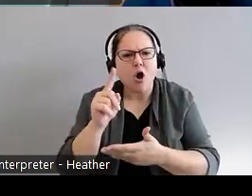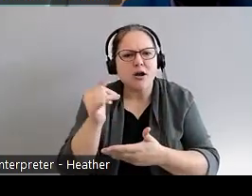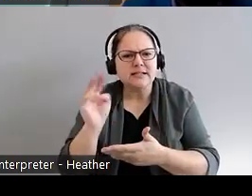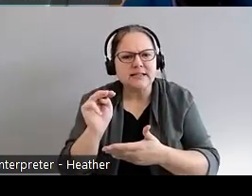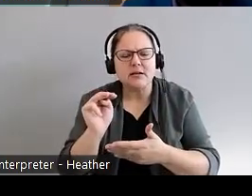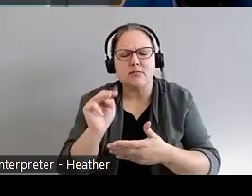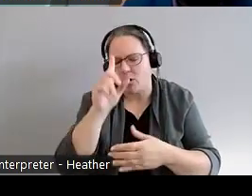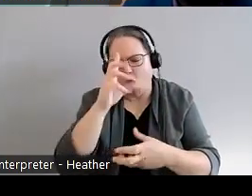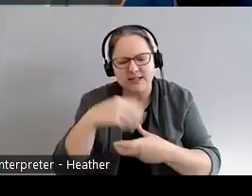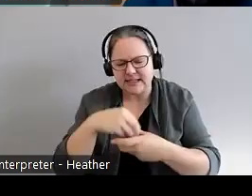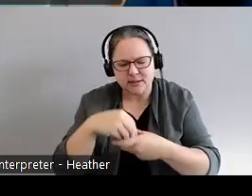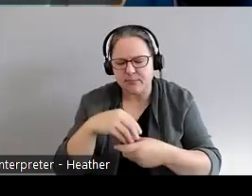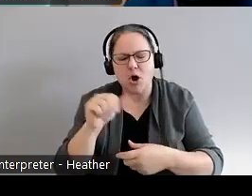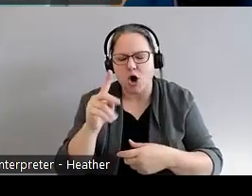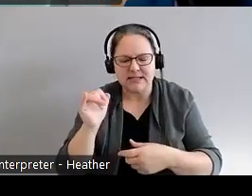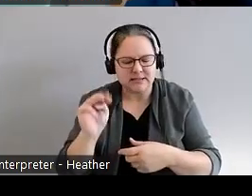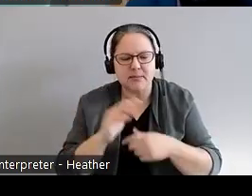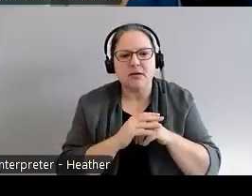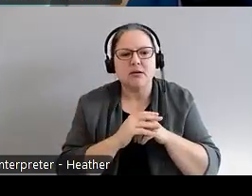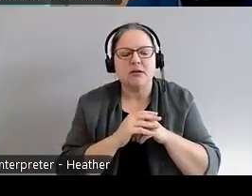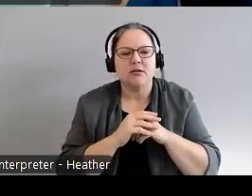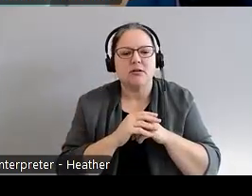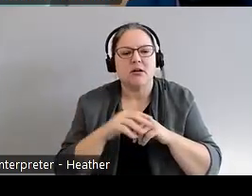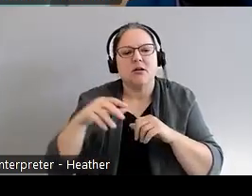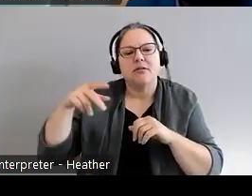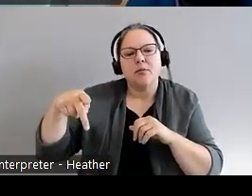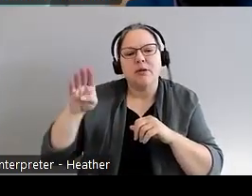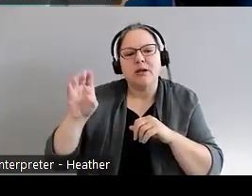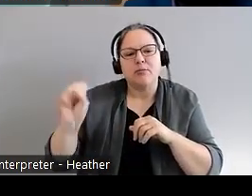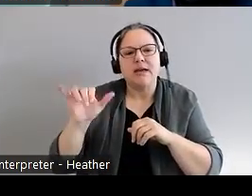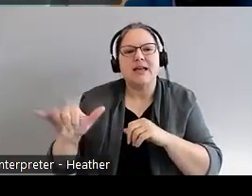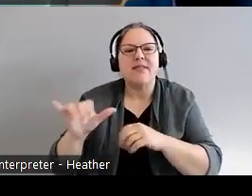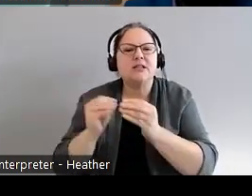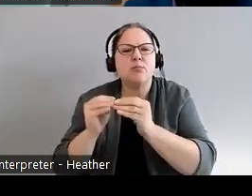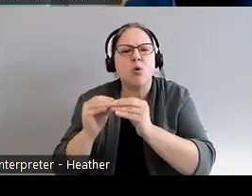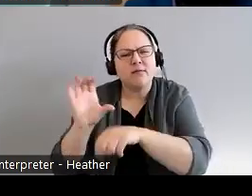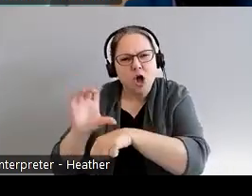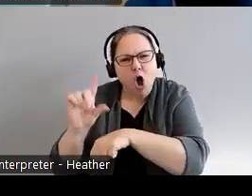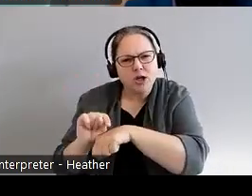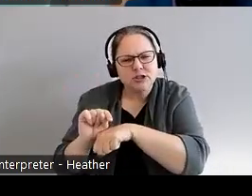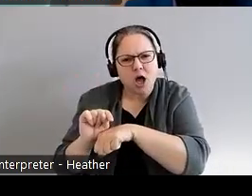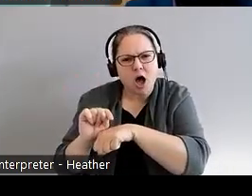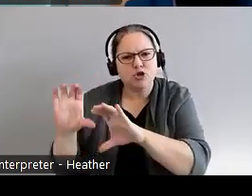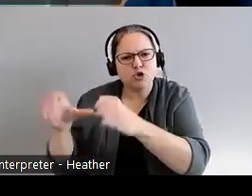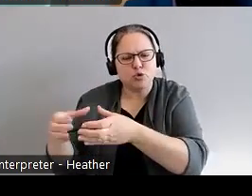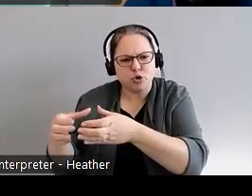Okay. We we uh the PBS team is a consult is a consultation uh uh group that we created.